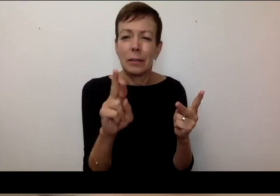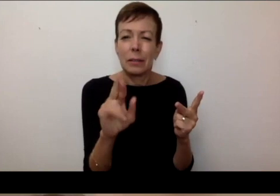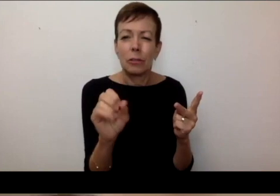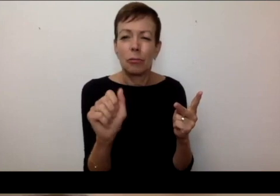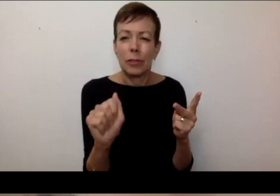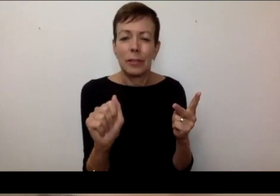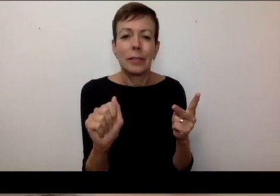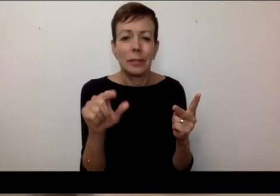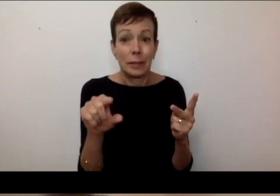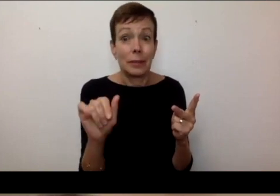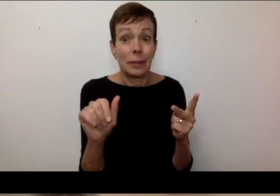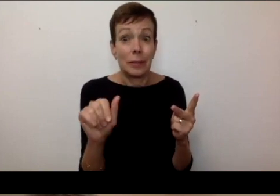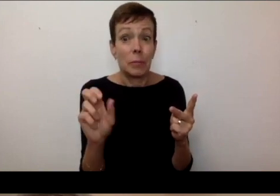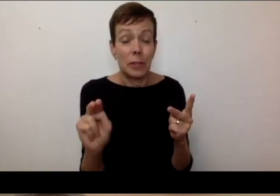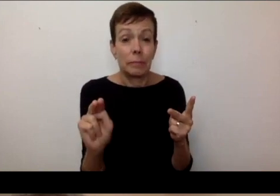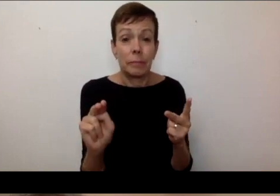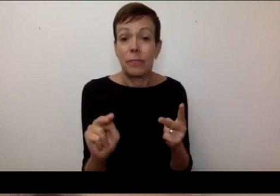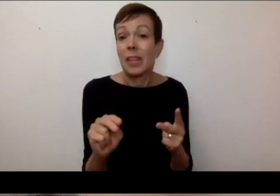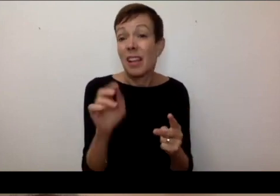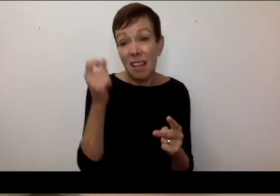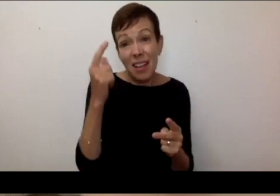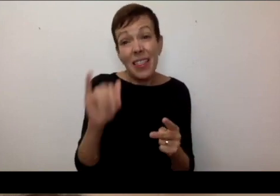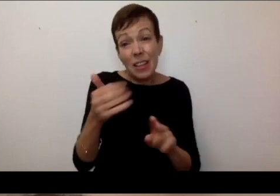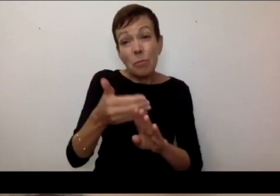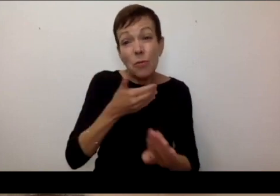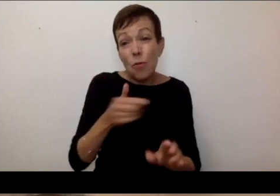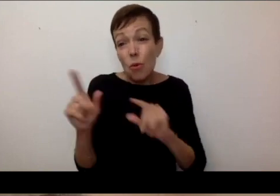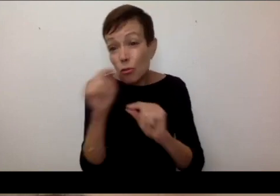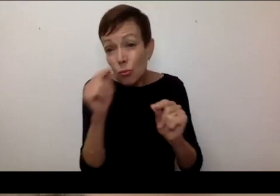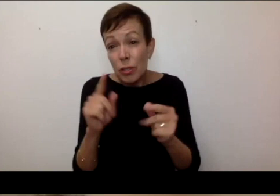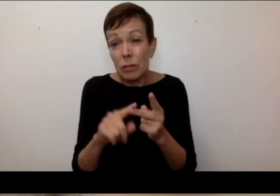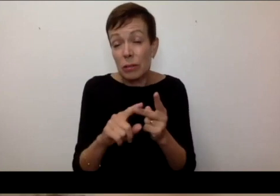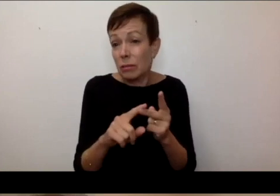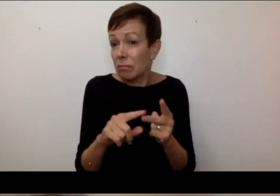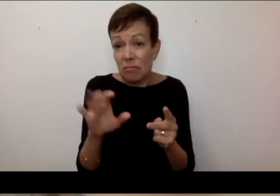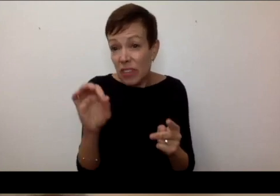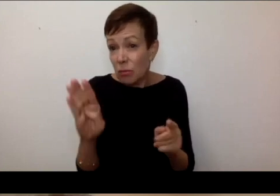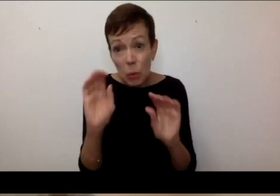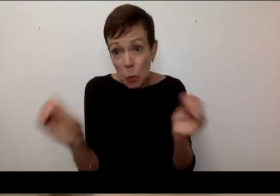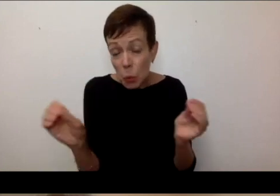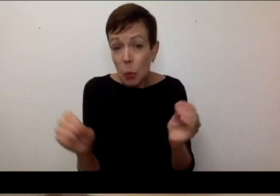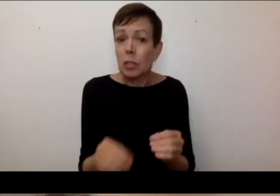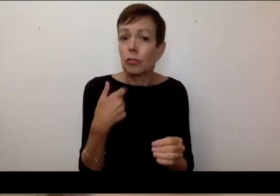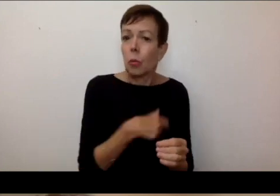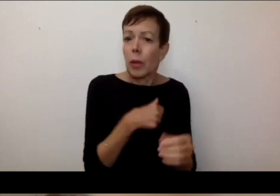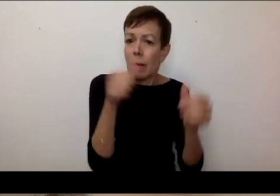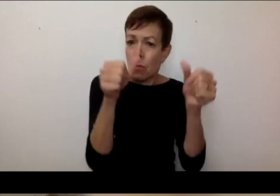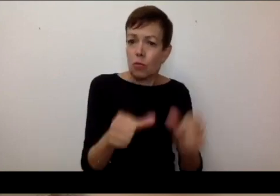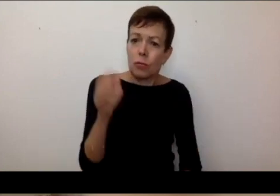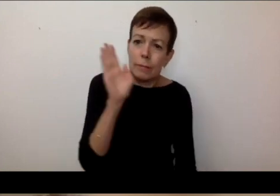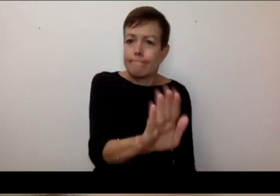media this analog action plastered on street corners and any wall that would fit a poster